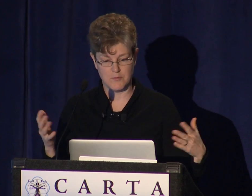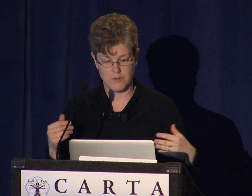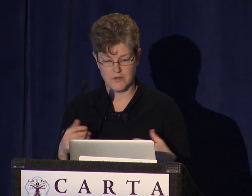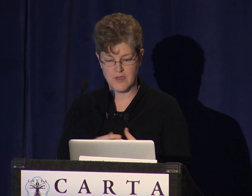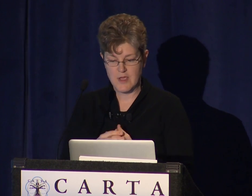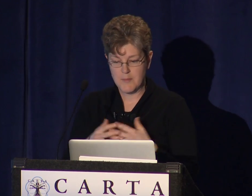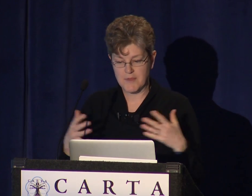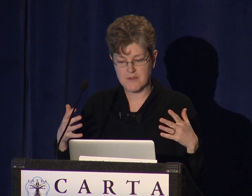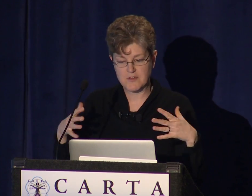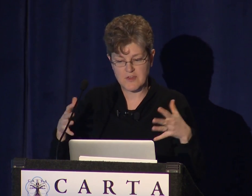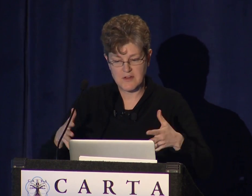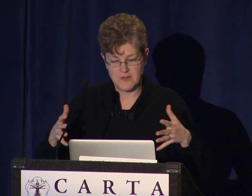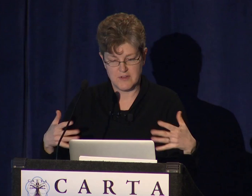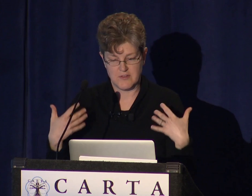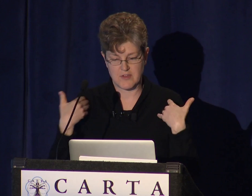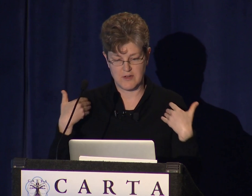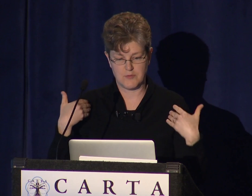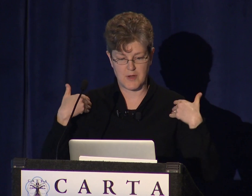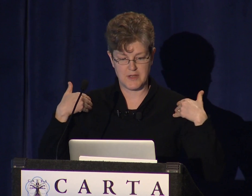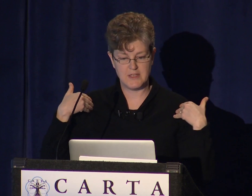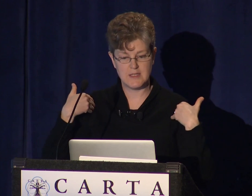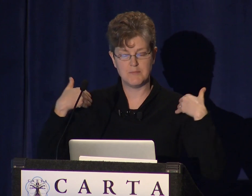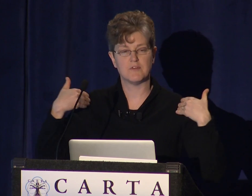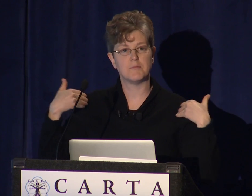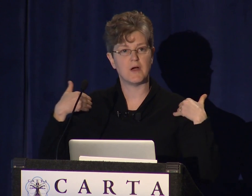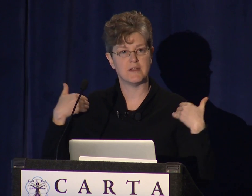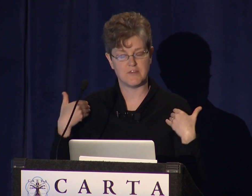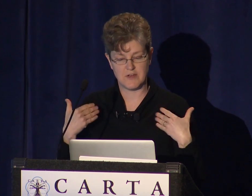in the world but they are centered in the signer's body. He keeps his body centered